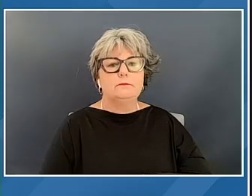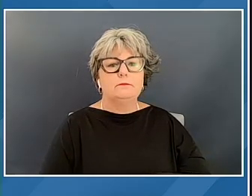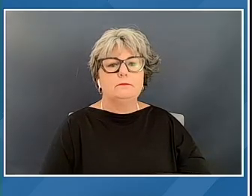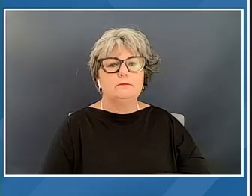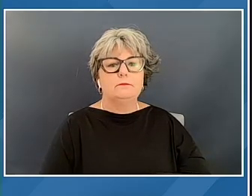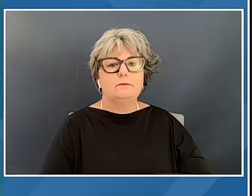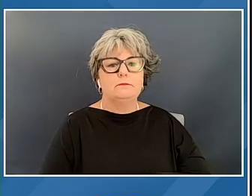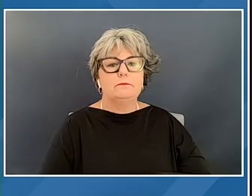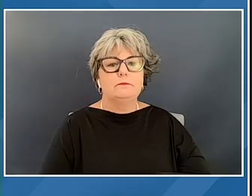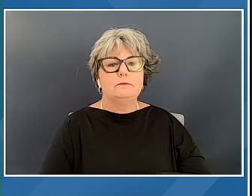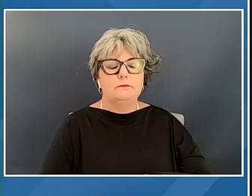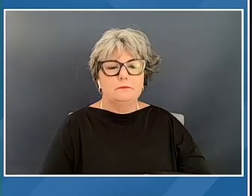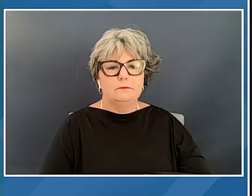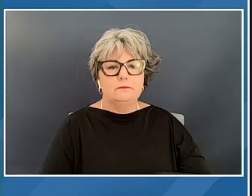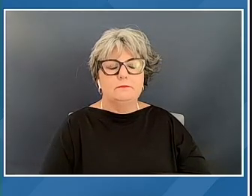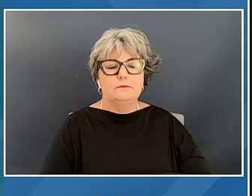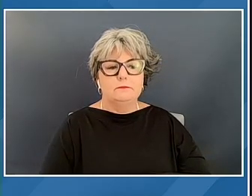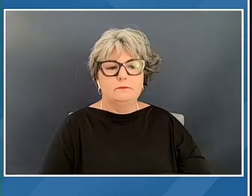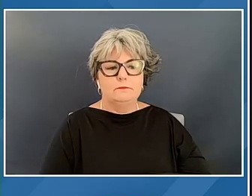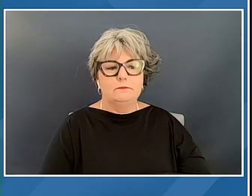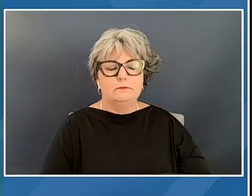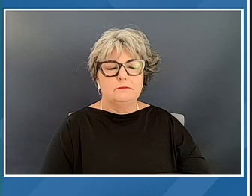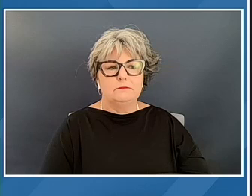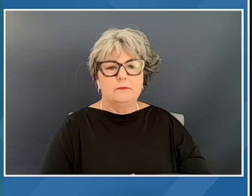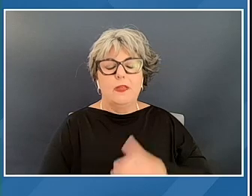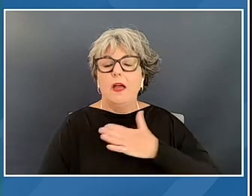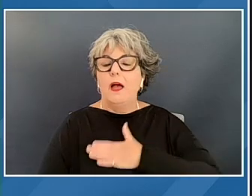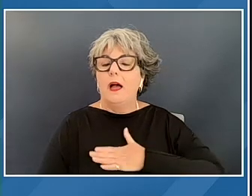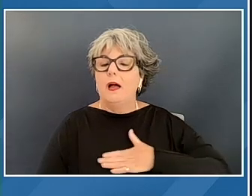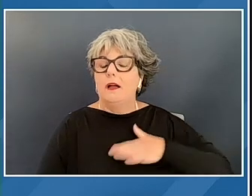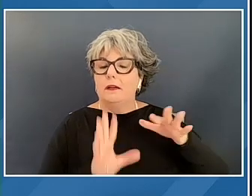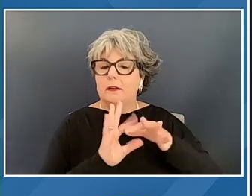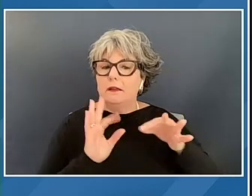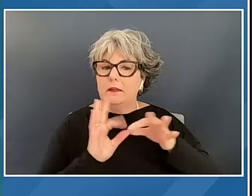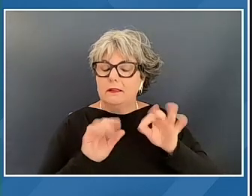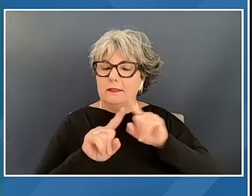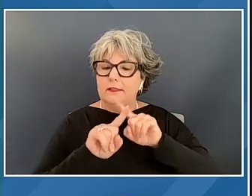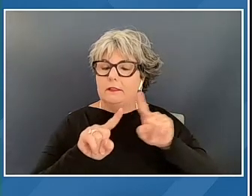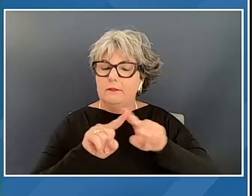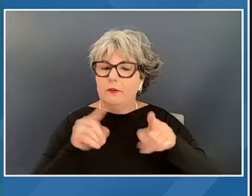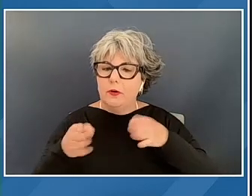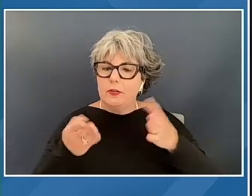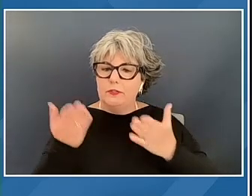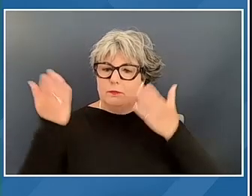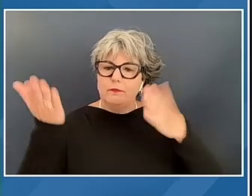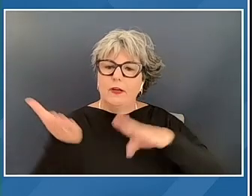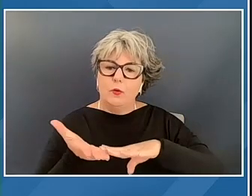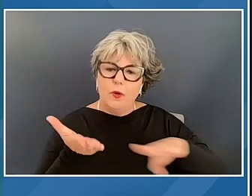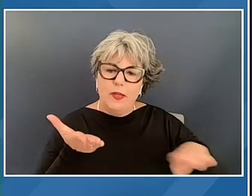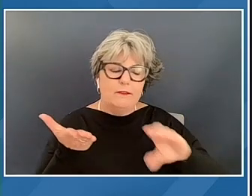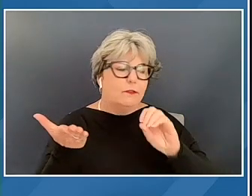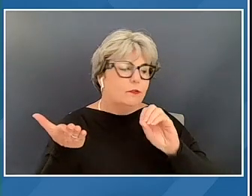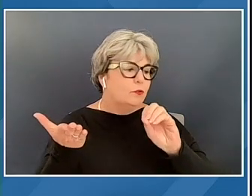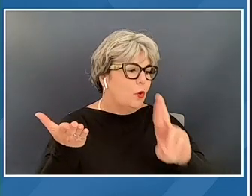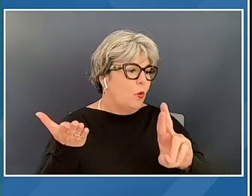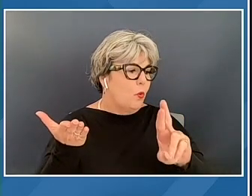Department is looking at multiple ways in which to provide waivers or approaches to